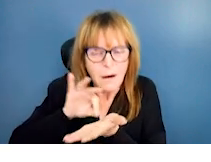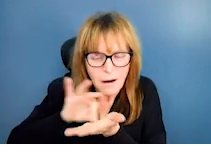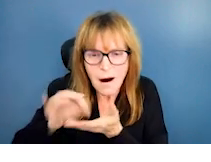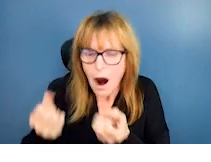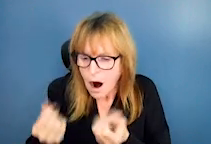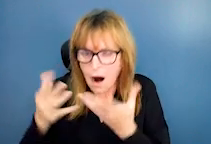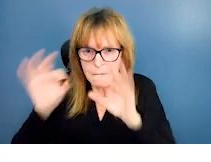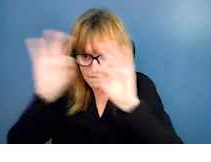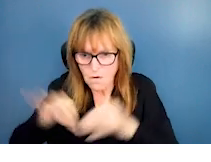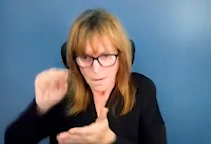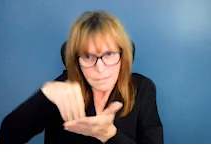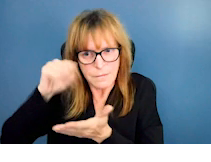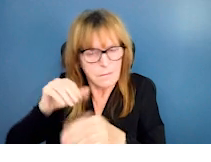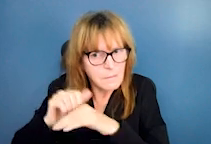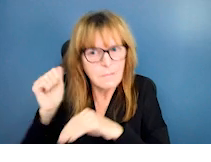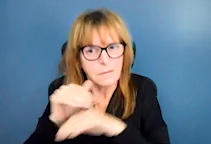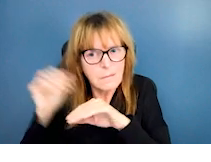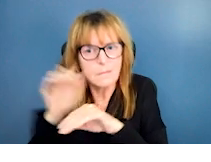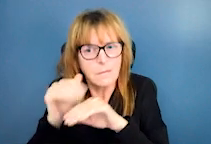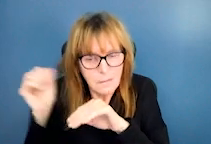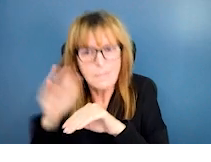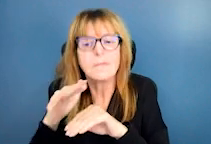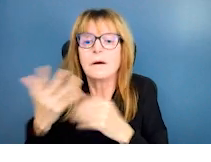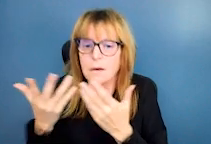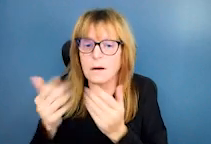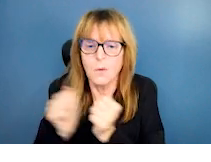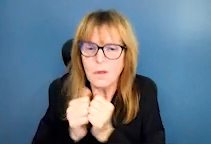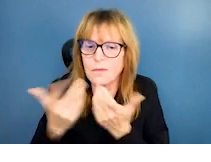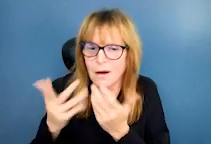With this information in hand, you can apply for the CVITP Grant by